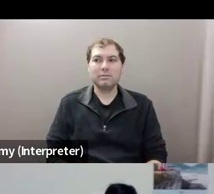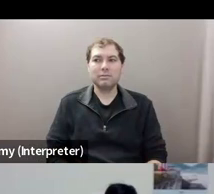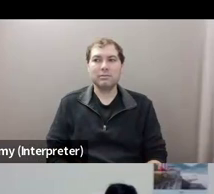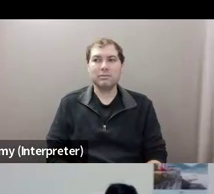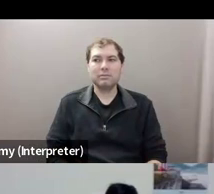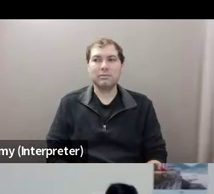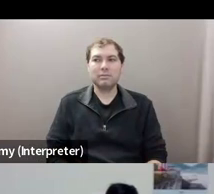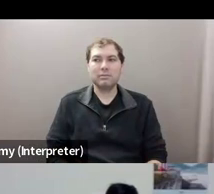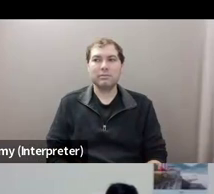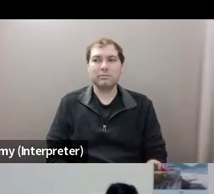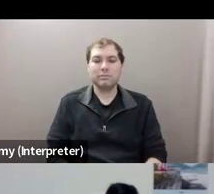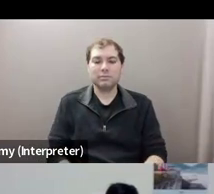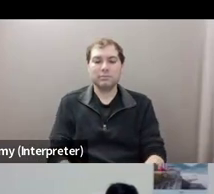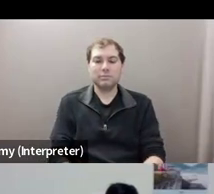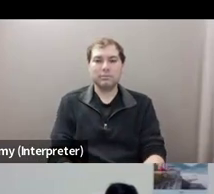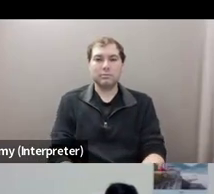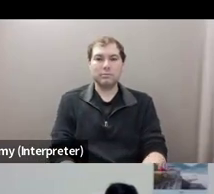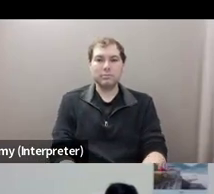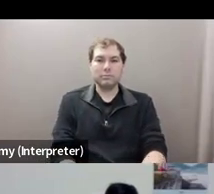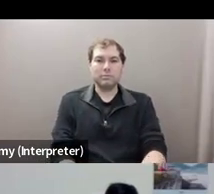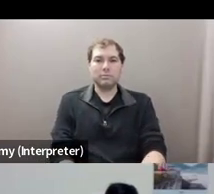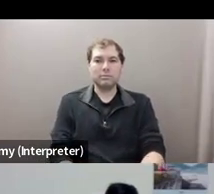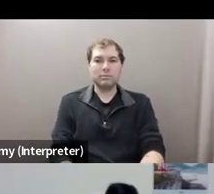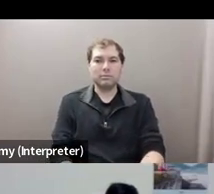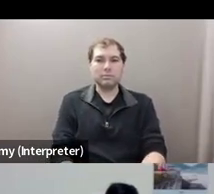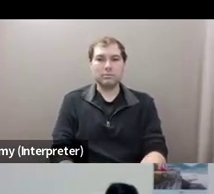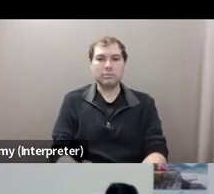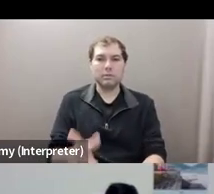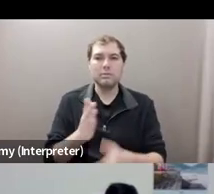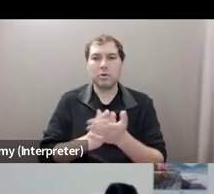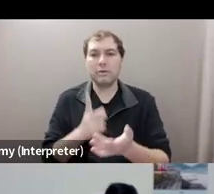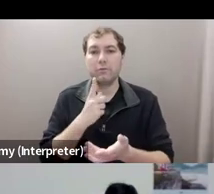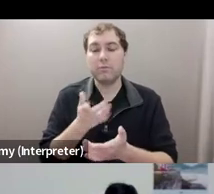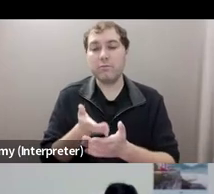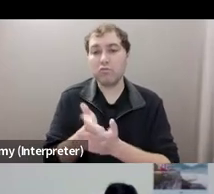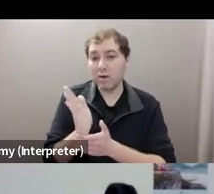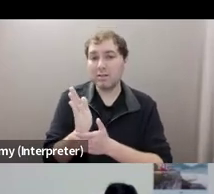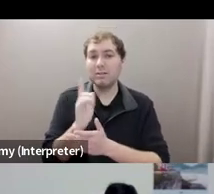Guillermo Yanez: and so that's part of what we need to educate them, that they do have the rights, and they can speak up.